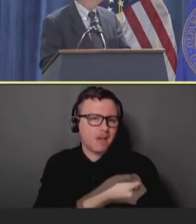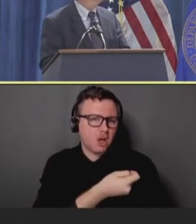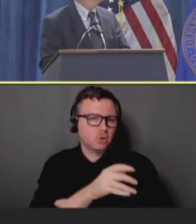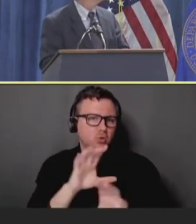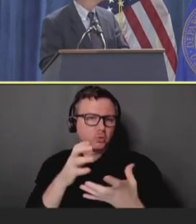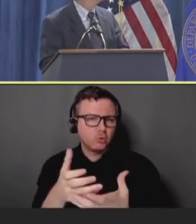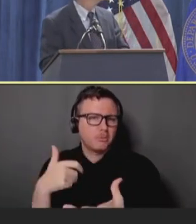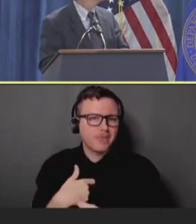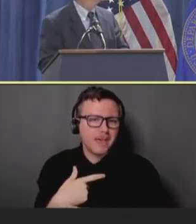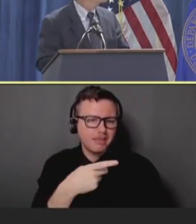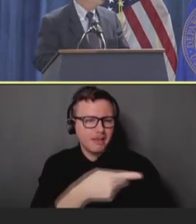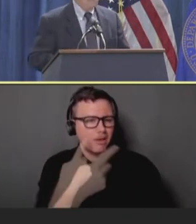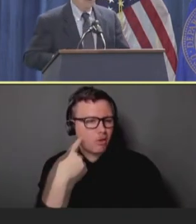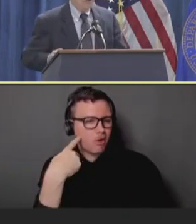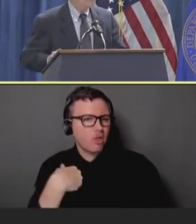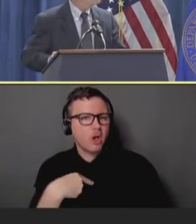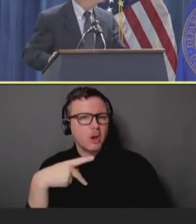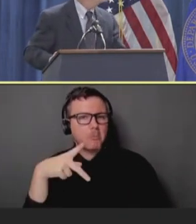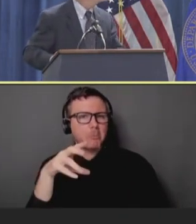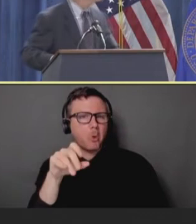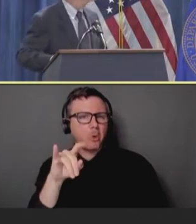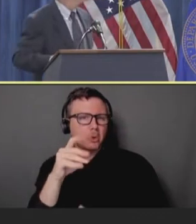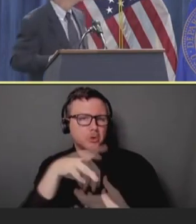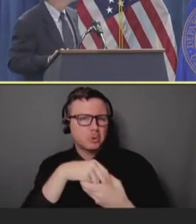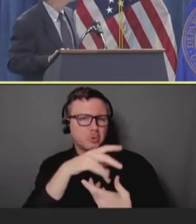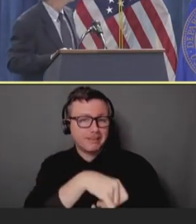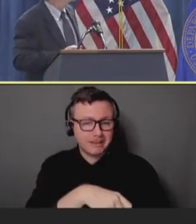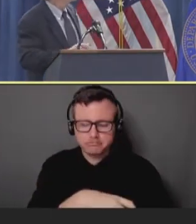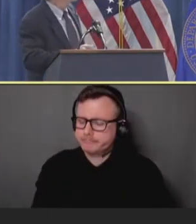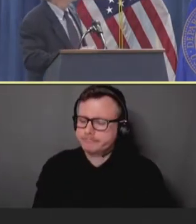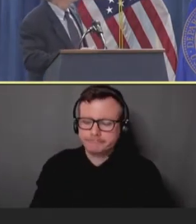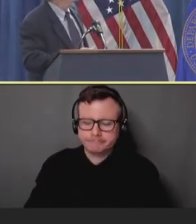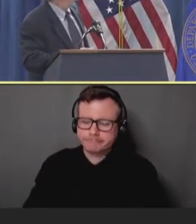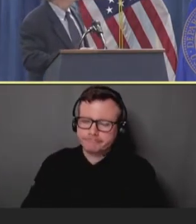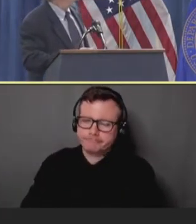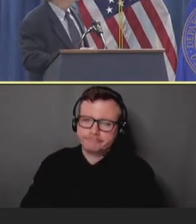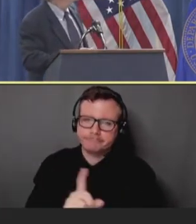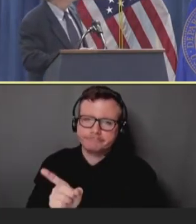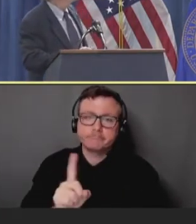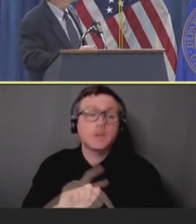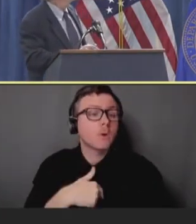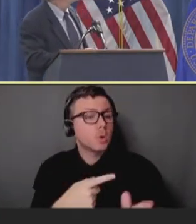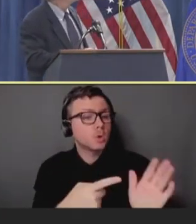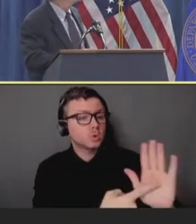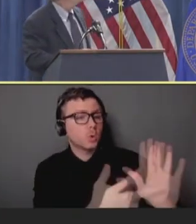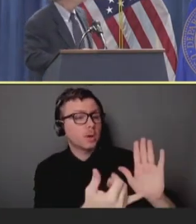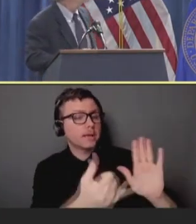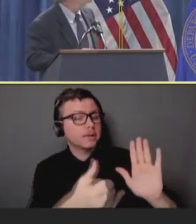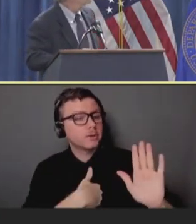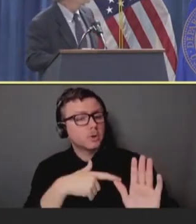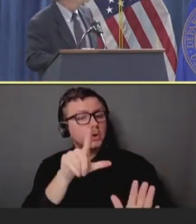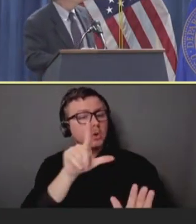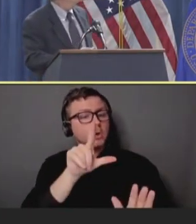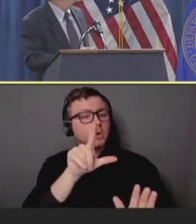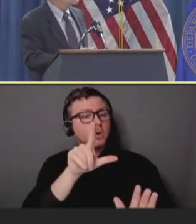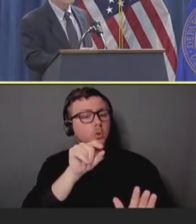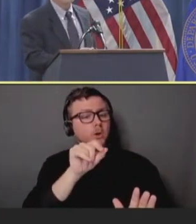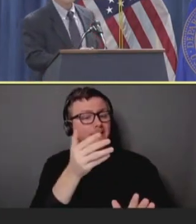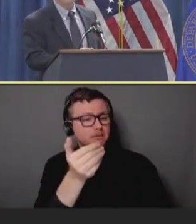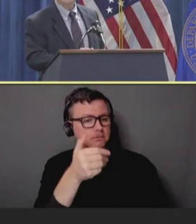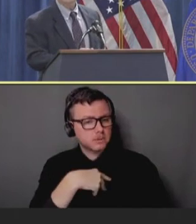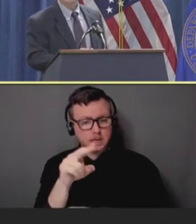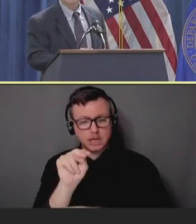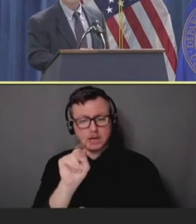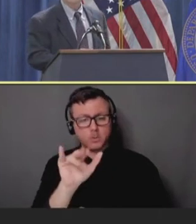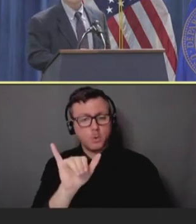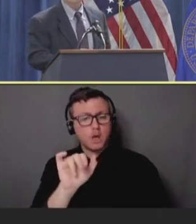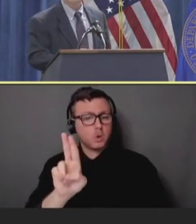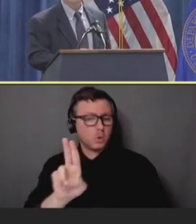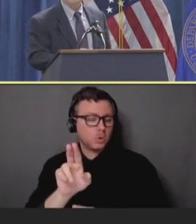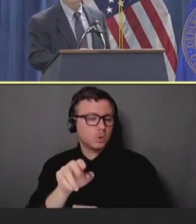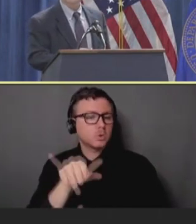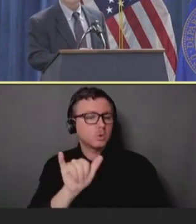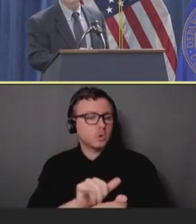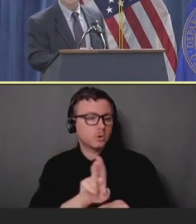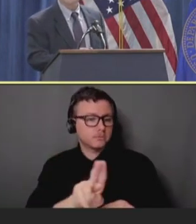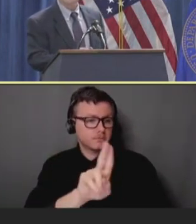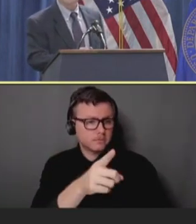Okay, what I want to show you here is in 2015, at NYU, we held a conference on vaccine hesitancy.